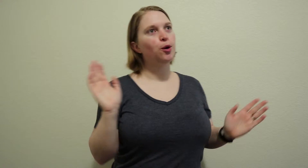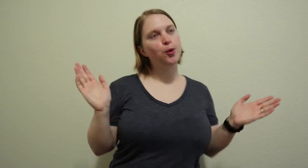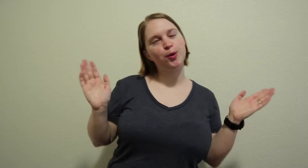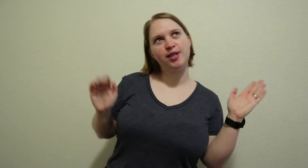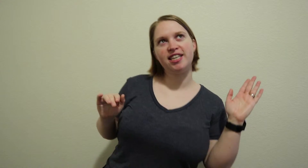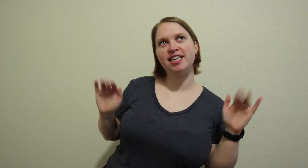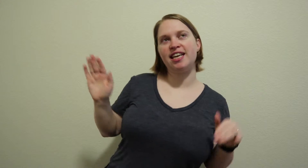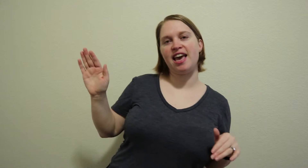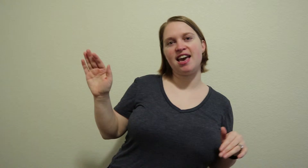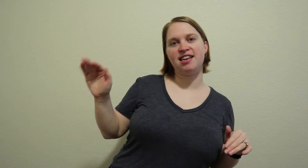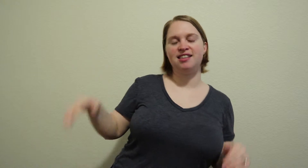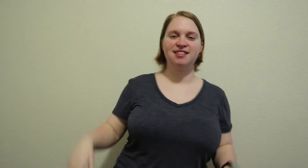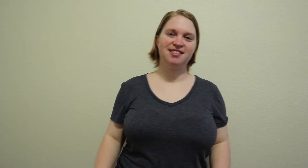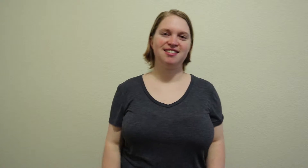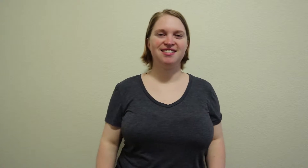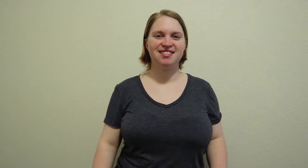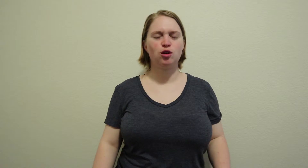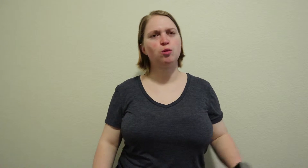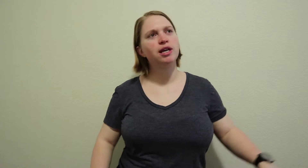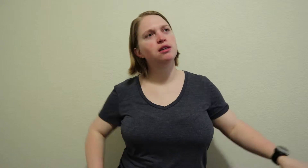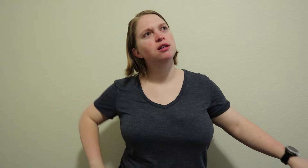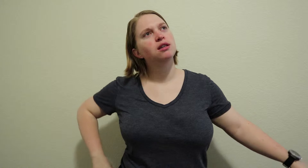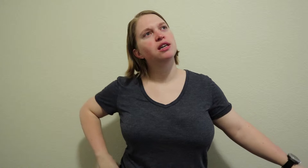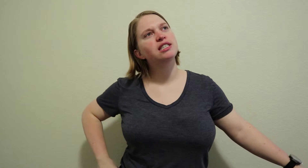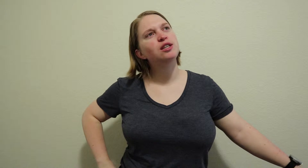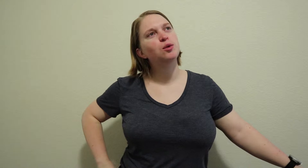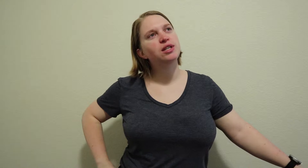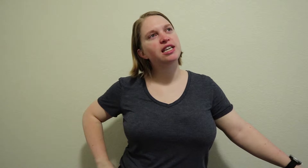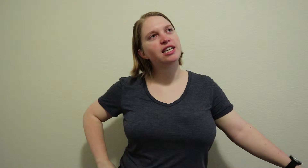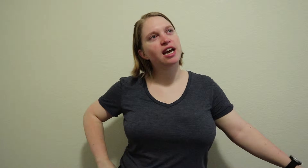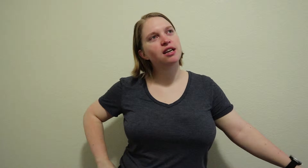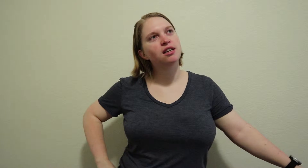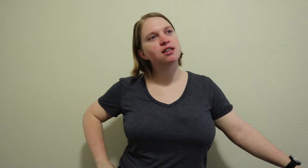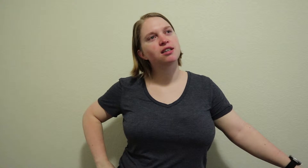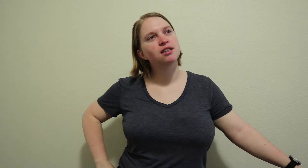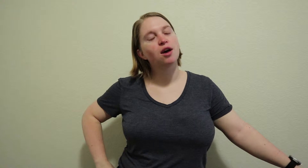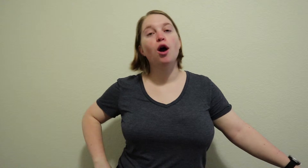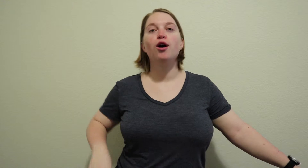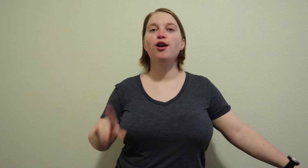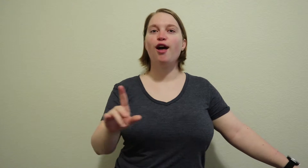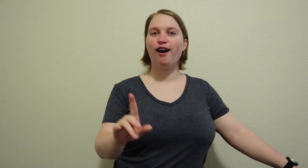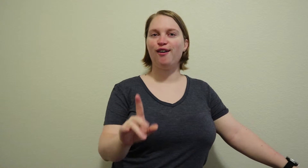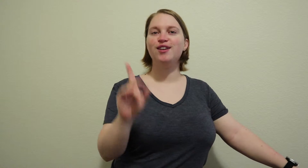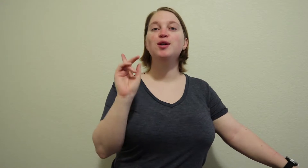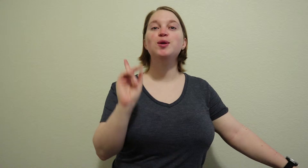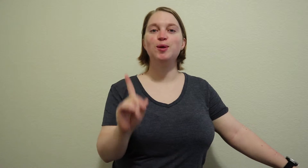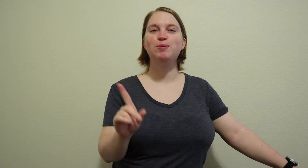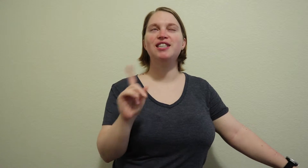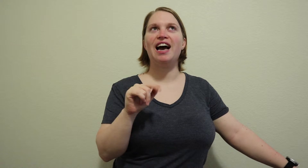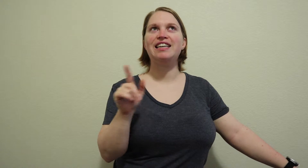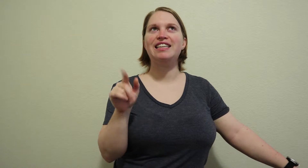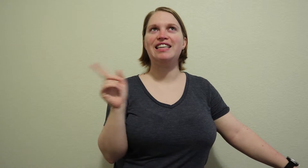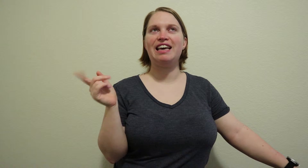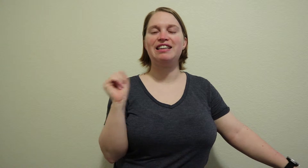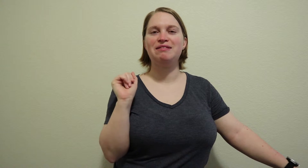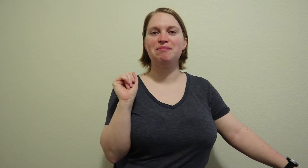who did it again? Oh wait, is it who did it again? No, oops, I did it again.